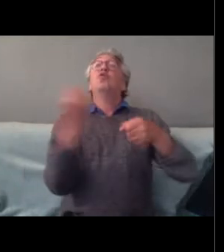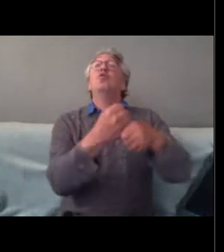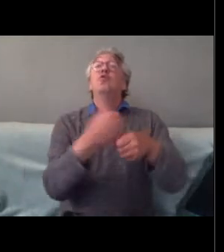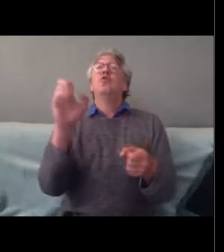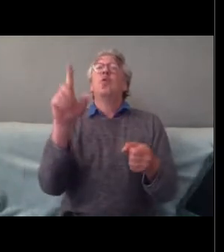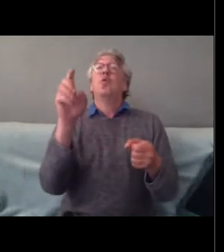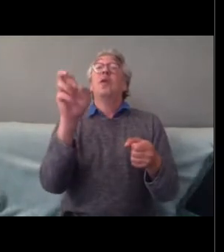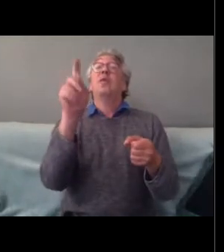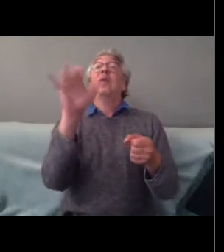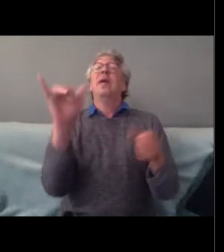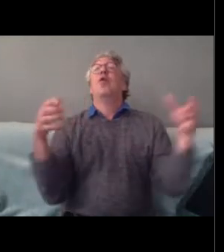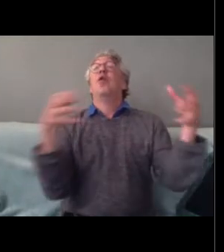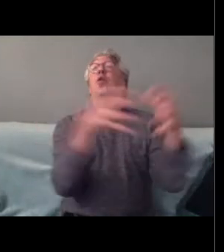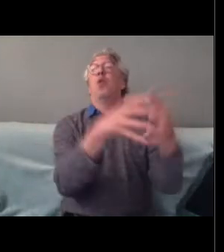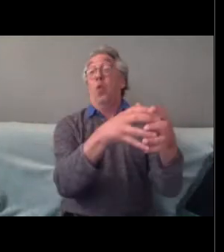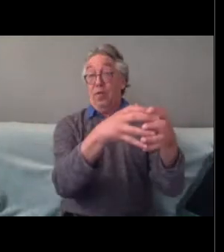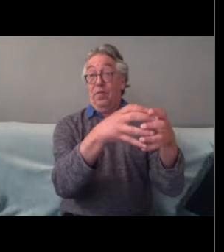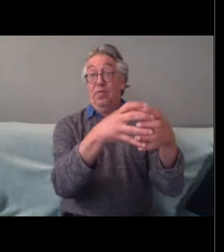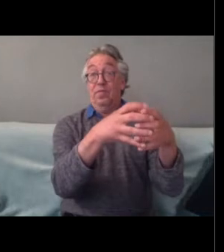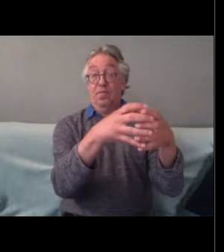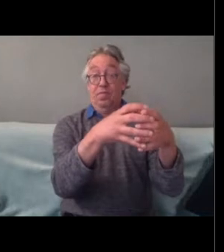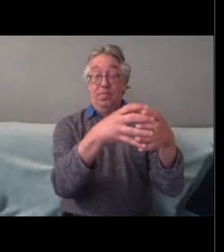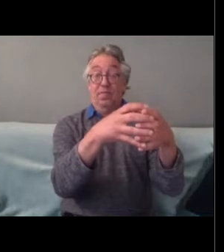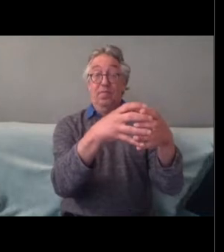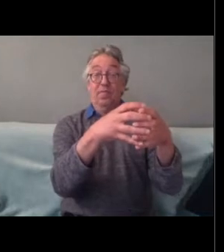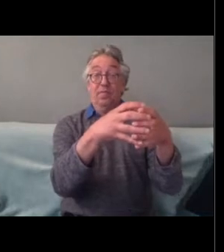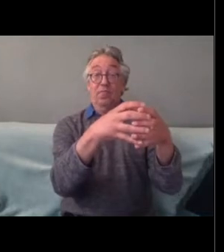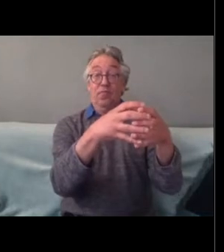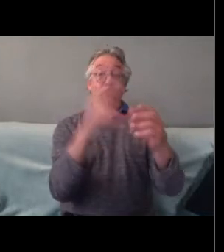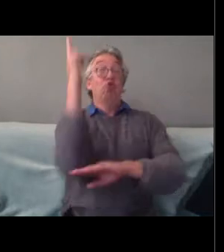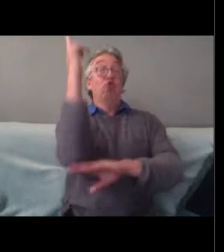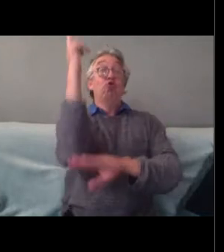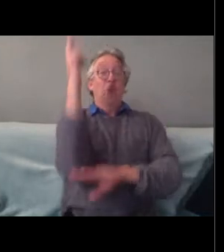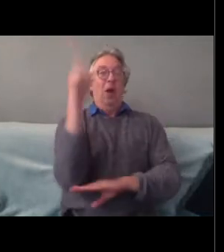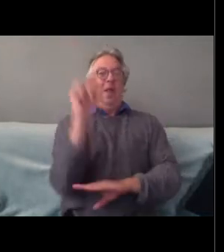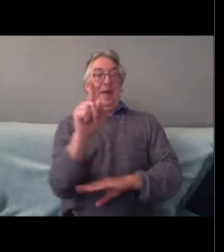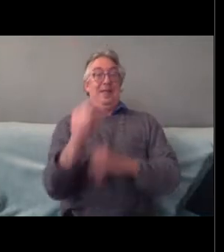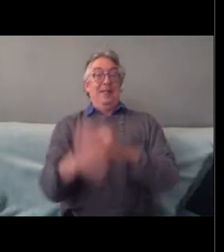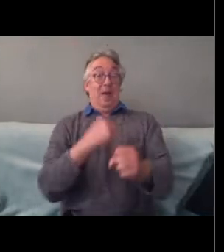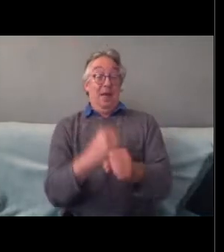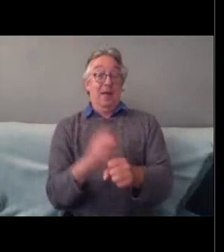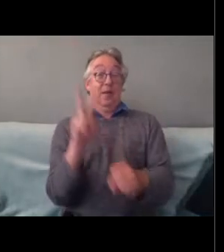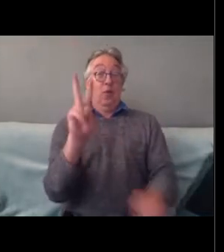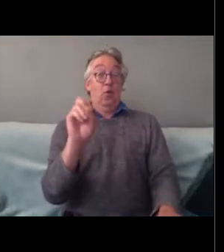for people with fewer opportunities.